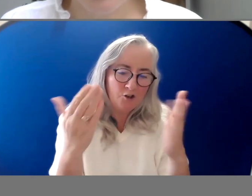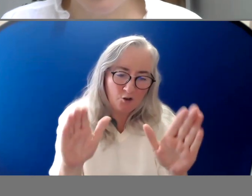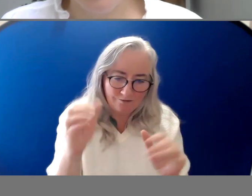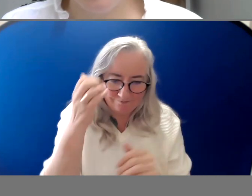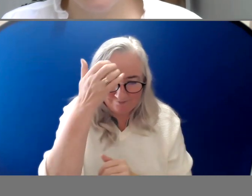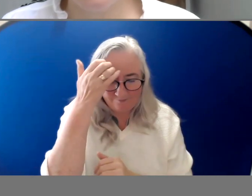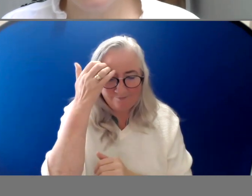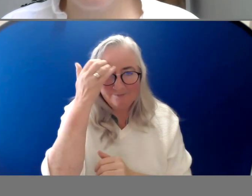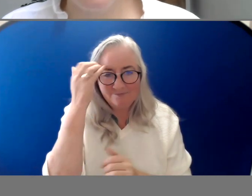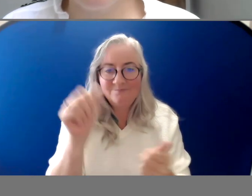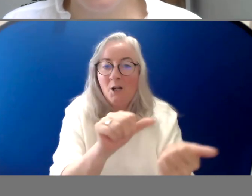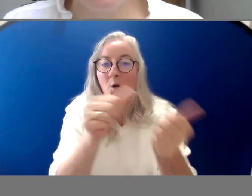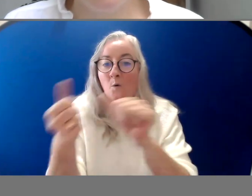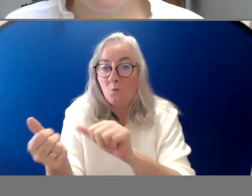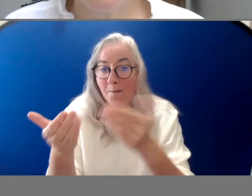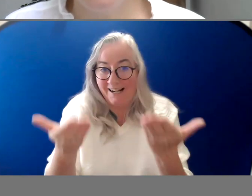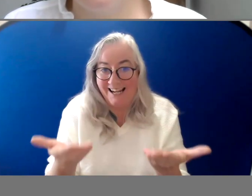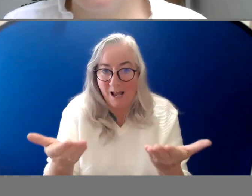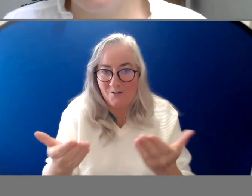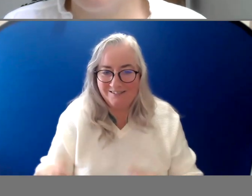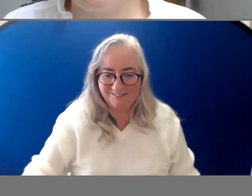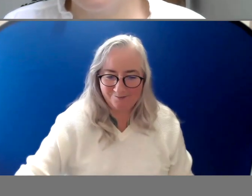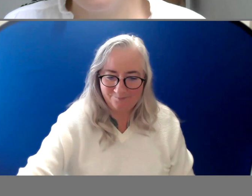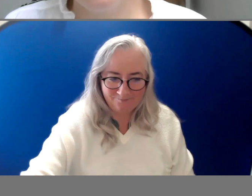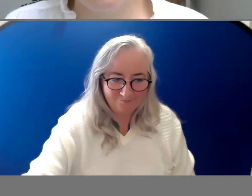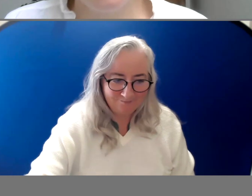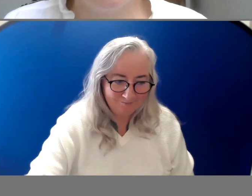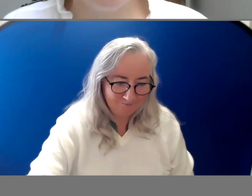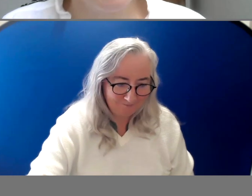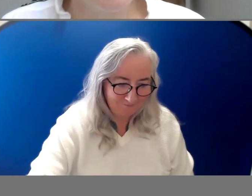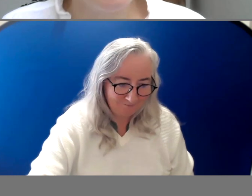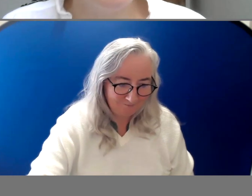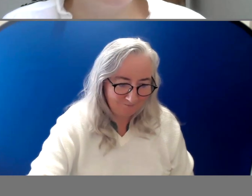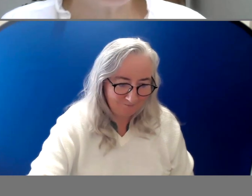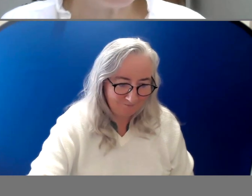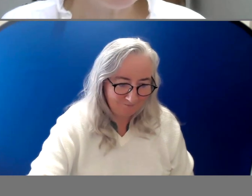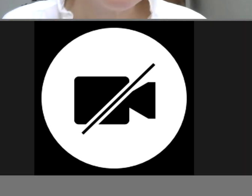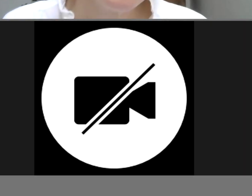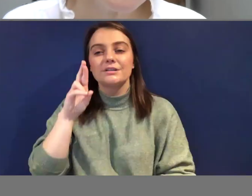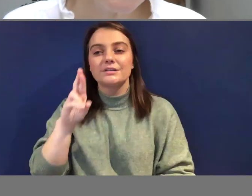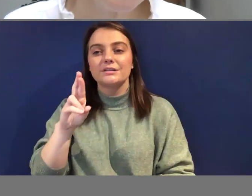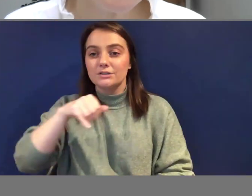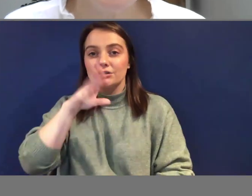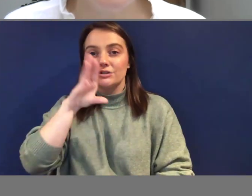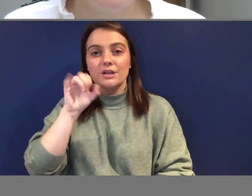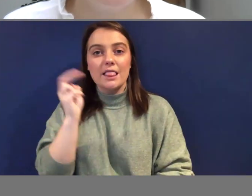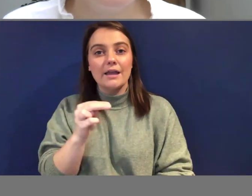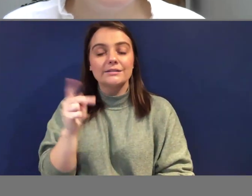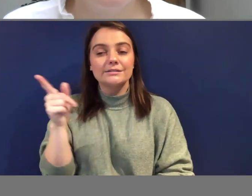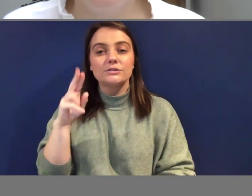College of Surgeons and it's by Henry J lyons and this is a Universal Design stairs it's Central to